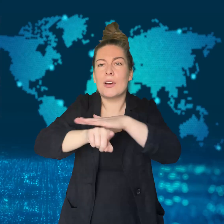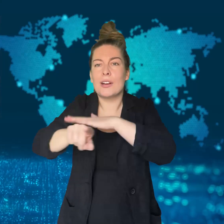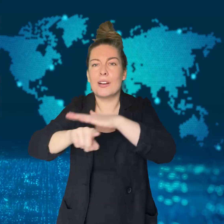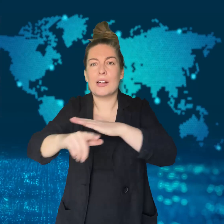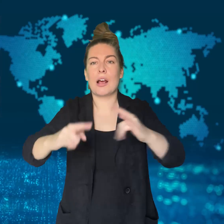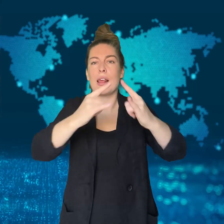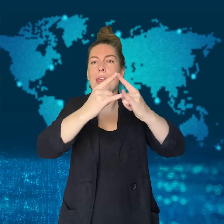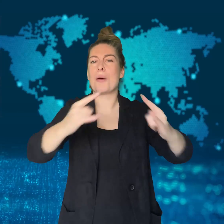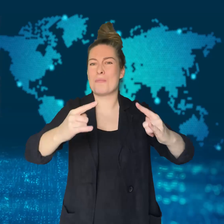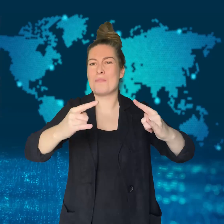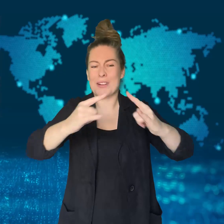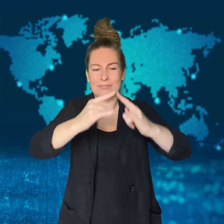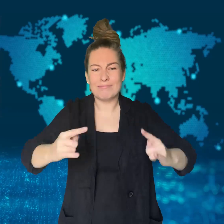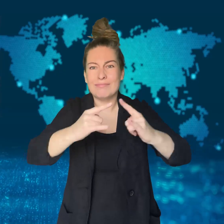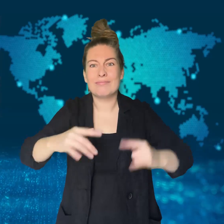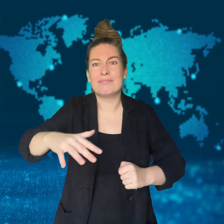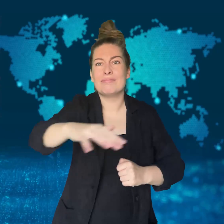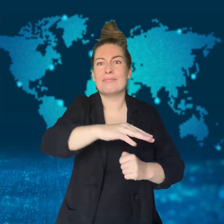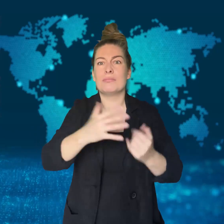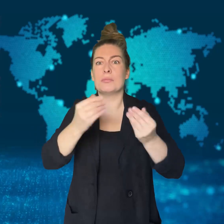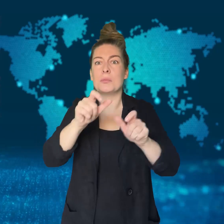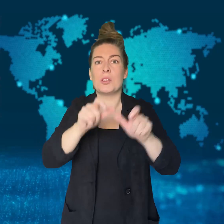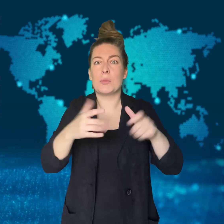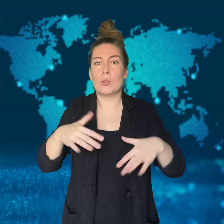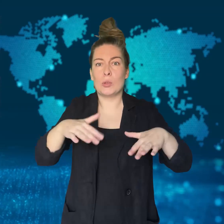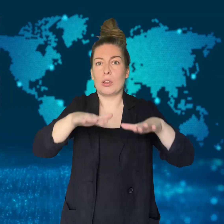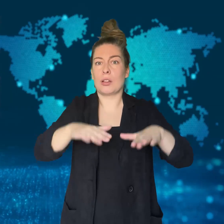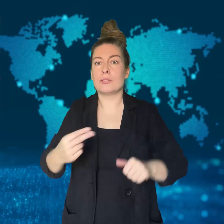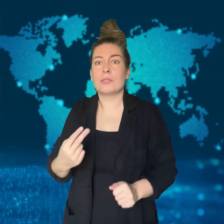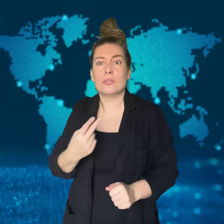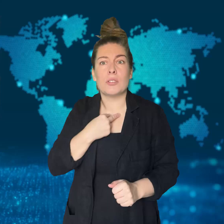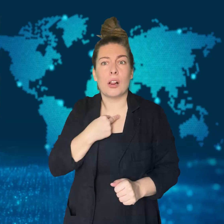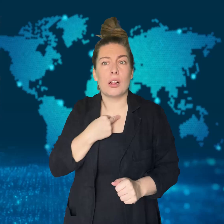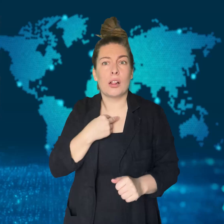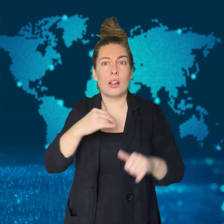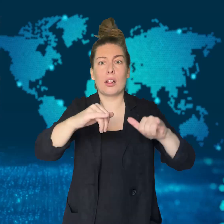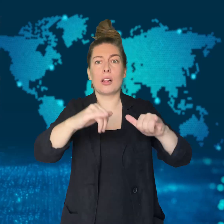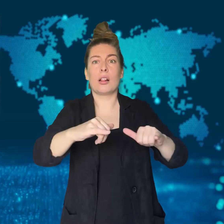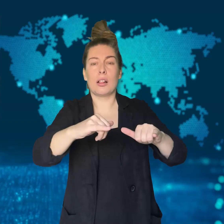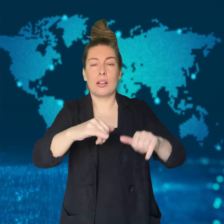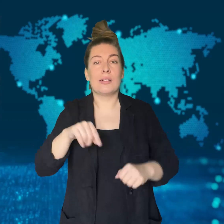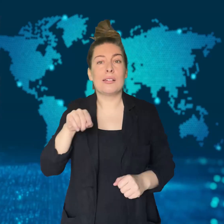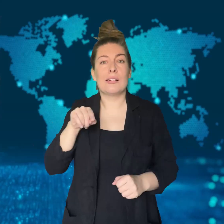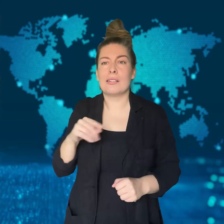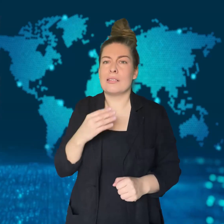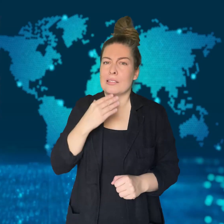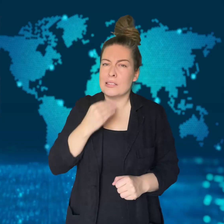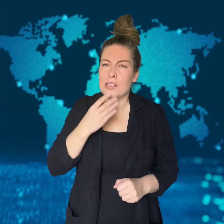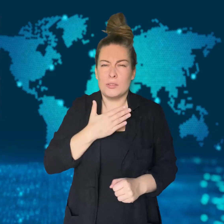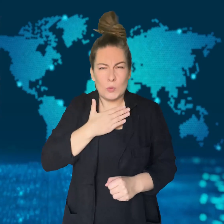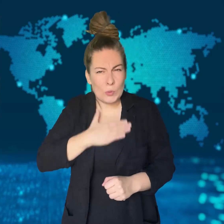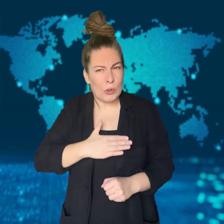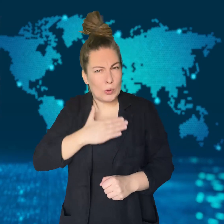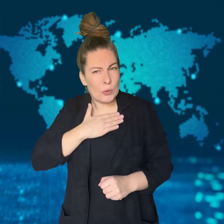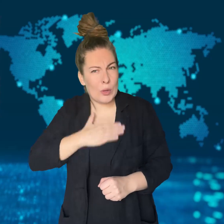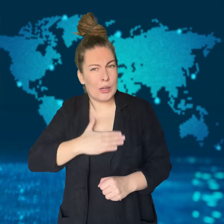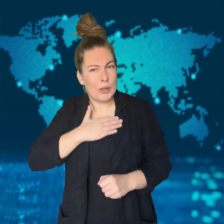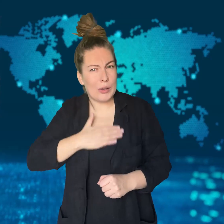in Gazas Jabalia refugee camp as Israel worked to stop Hamas from regrouping.